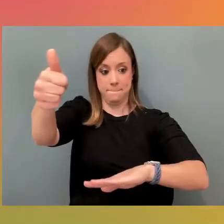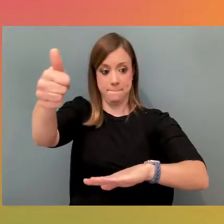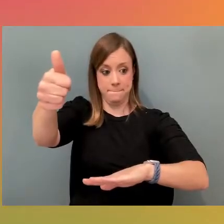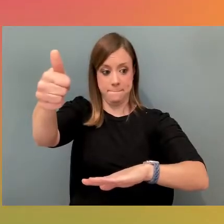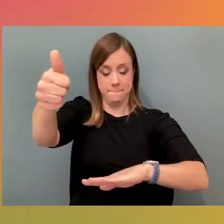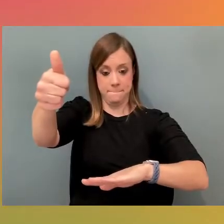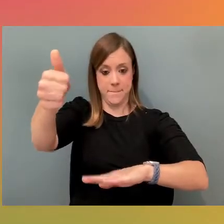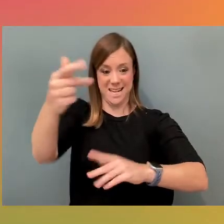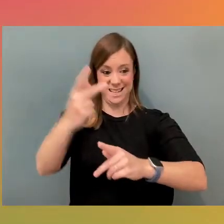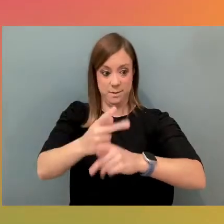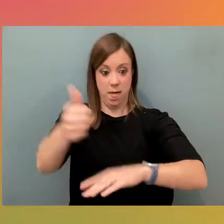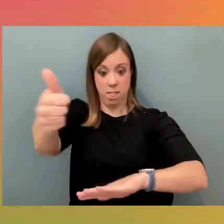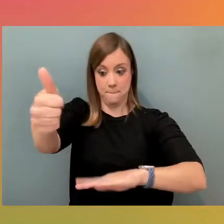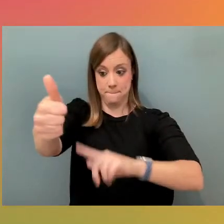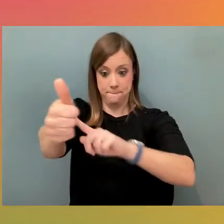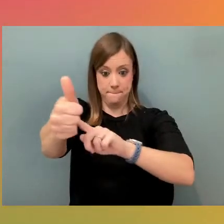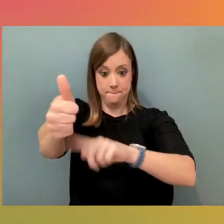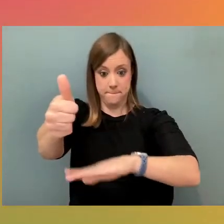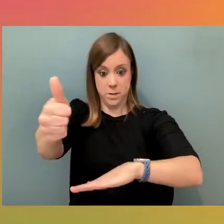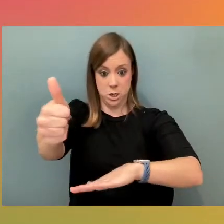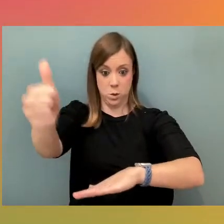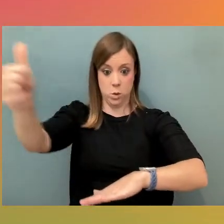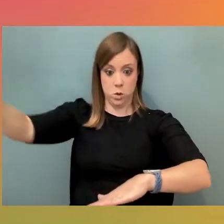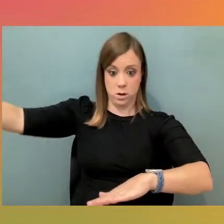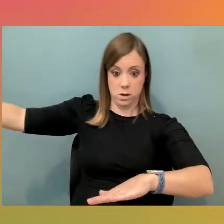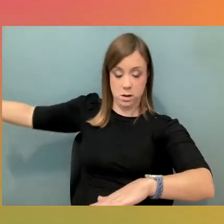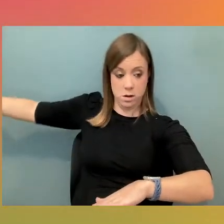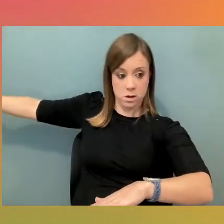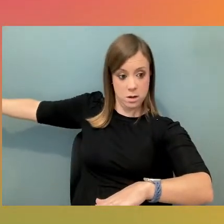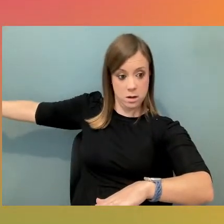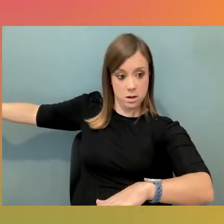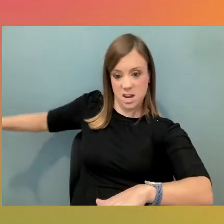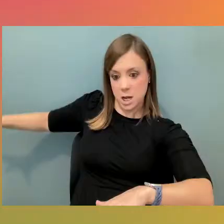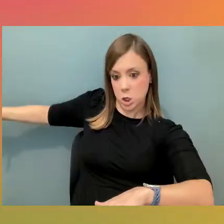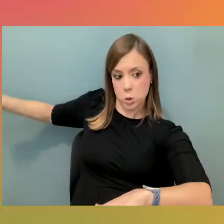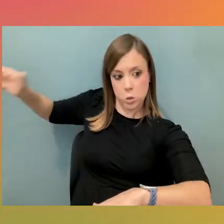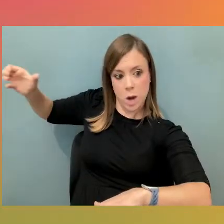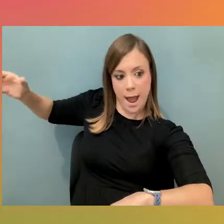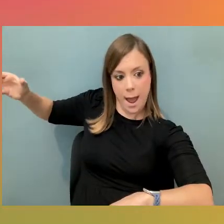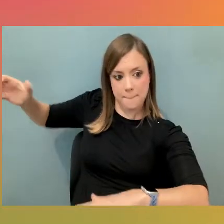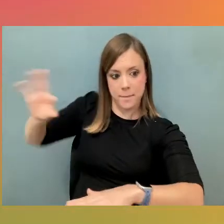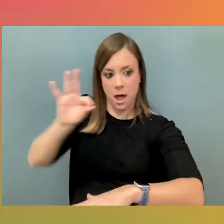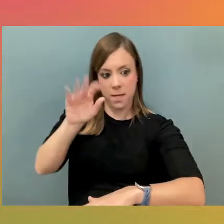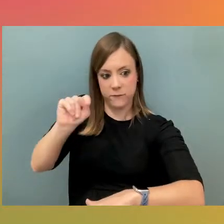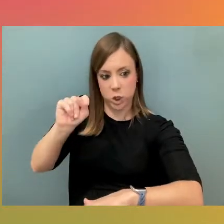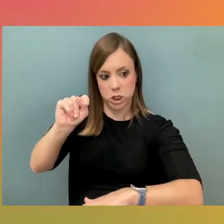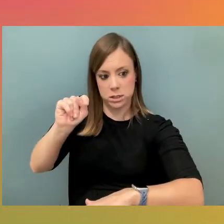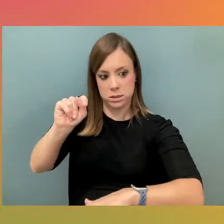YOU ARE GOING TO KEEP YOUR THUMB POINTING UP THE ENTIRE WAY AS YOU TAKE YOUR HAND BACK. SO YOUR HAND IS REACHING OUT TO